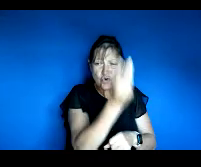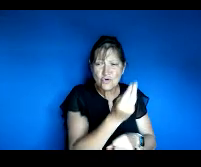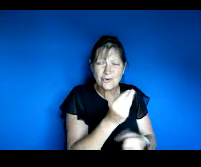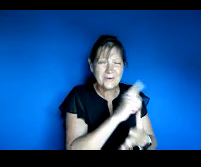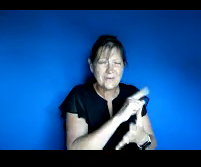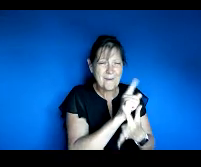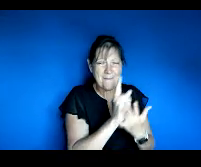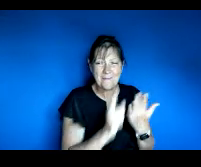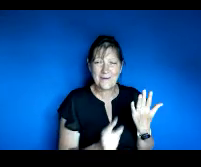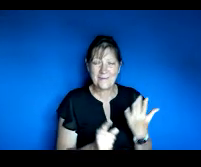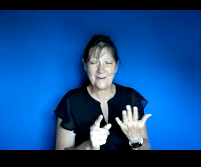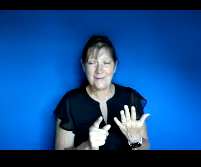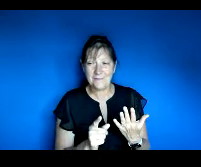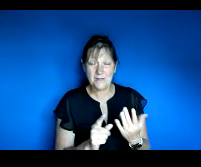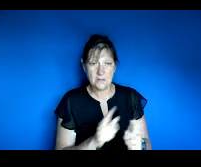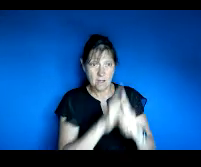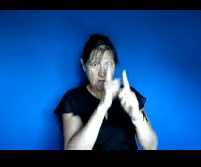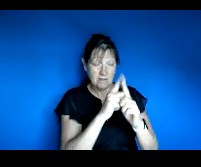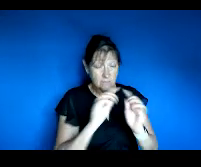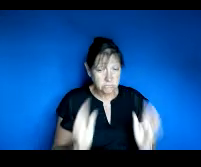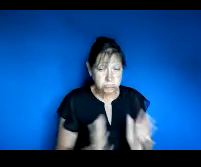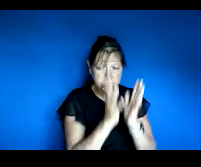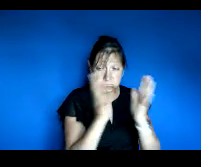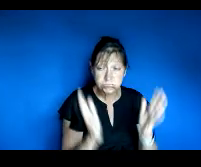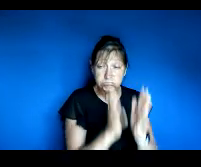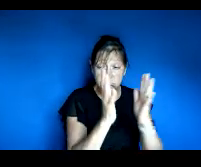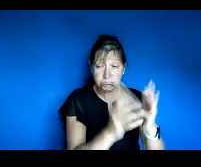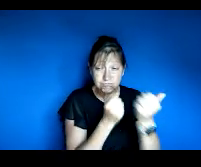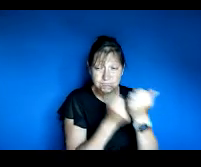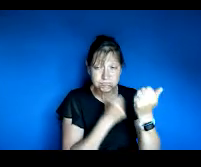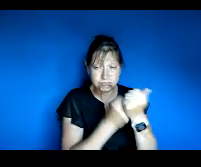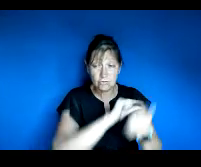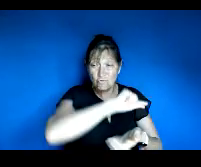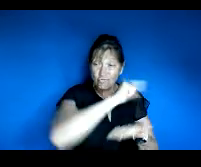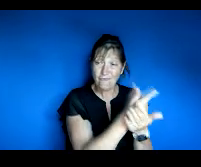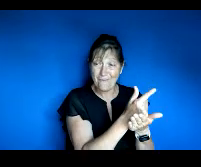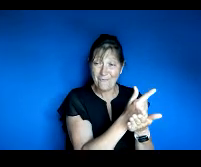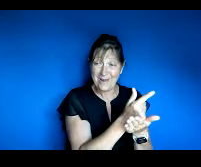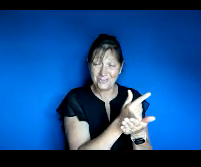but ultimately, designed to get them to graduation. And I think, you know, a big lens change